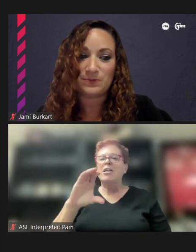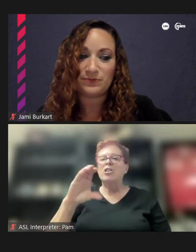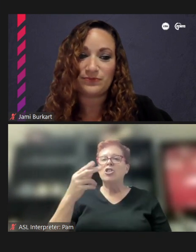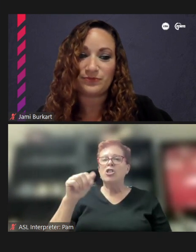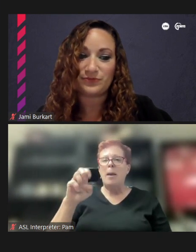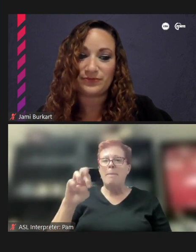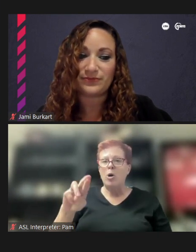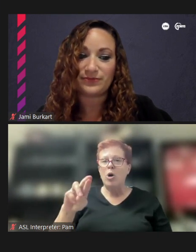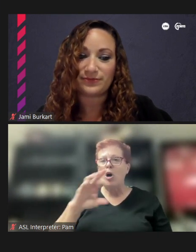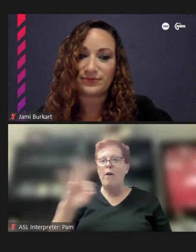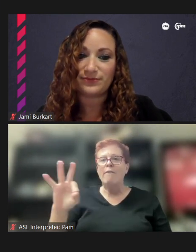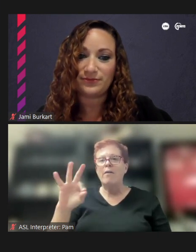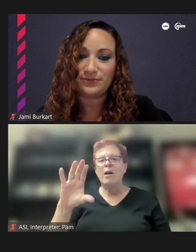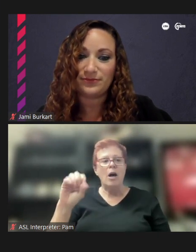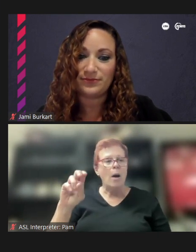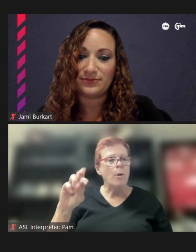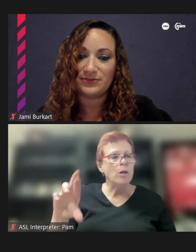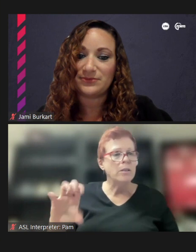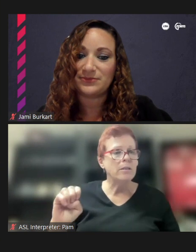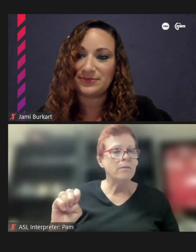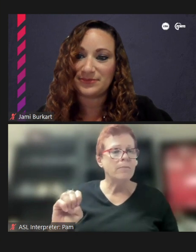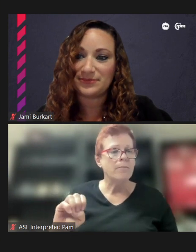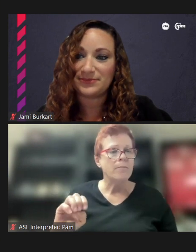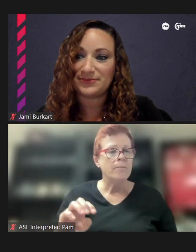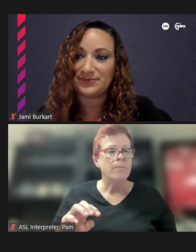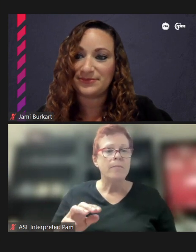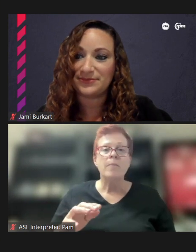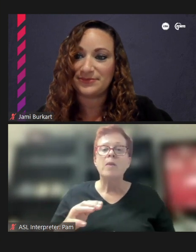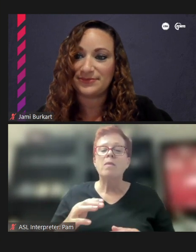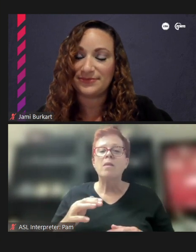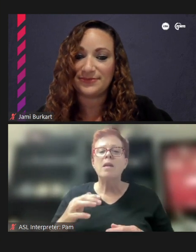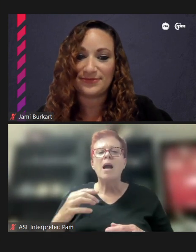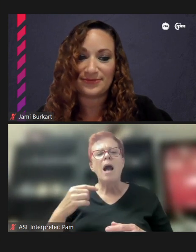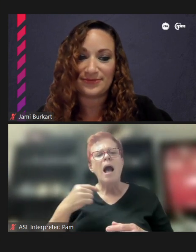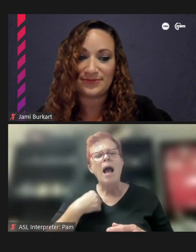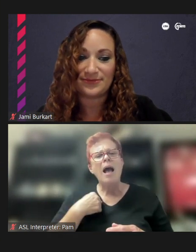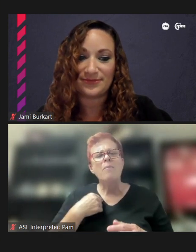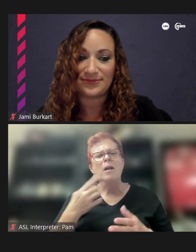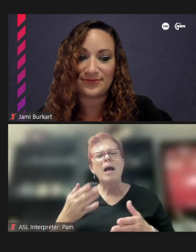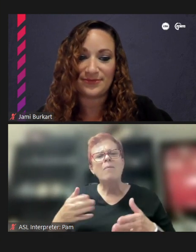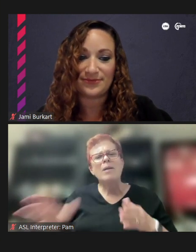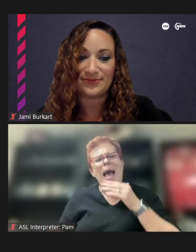I really like what everybody's said so far and I think I just wanted to add a layer of,